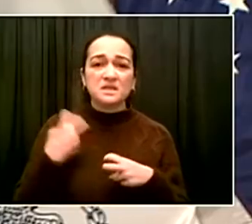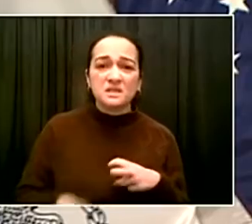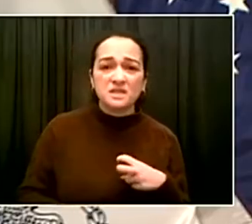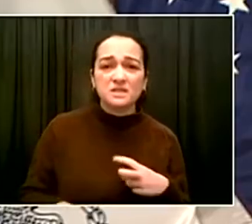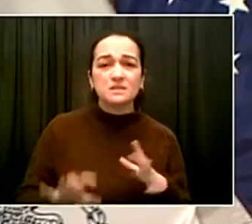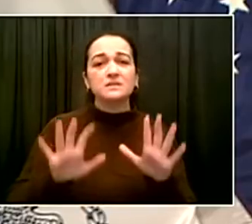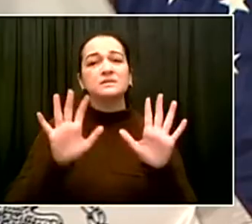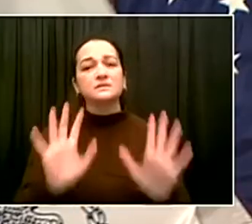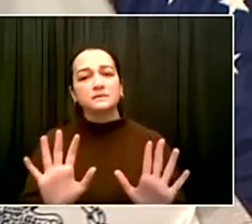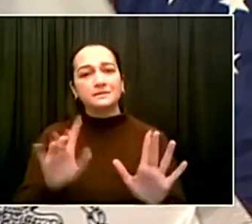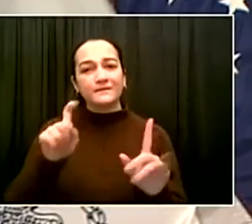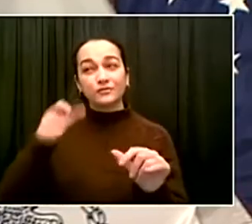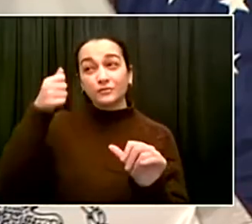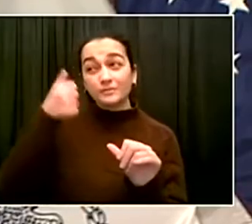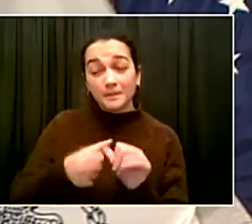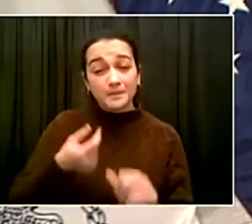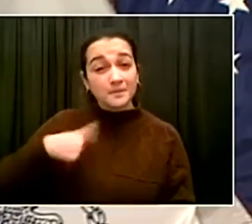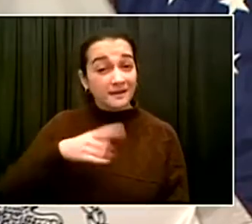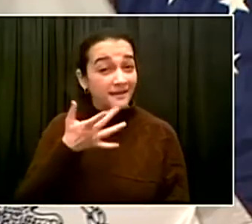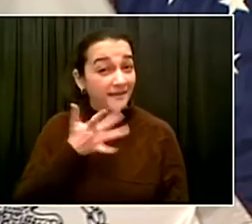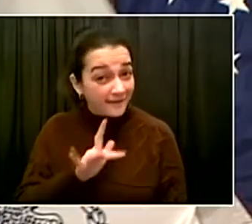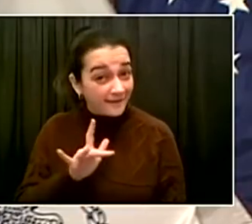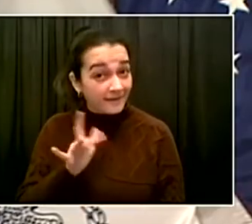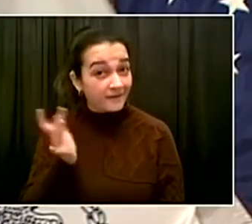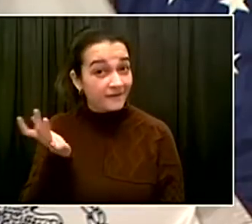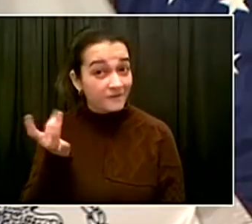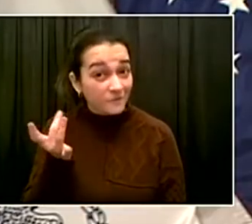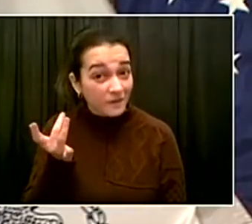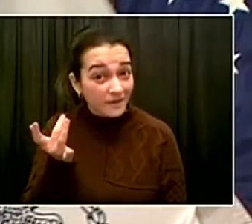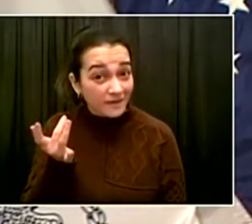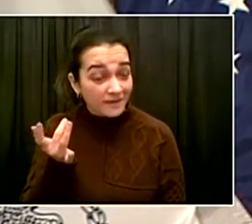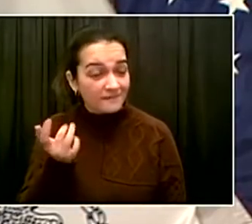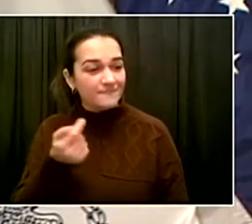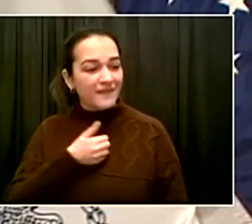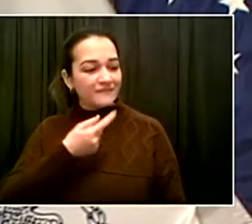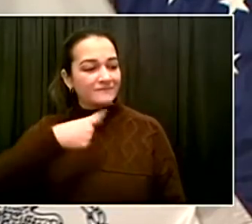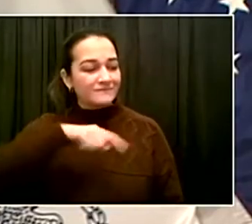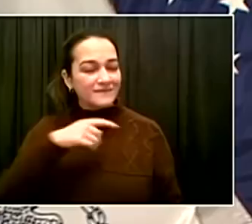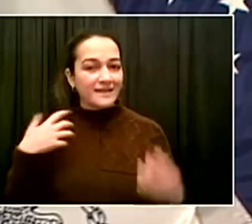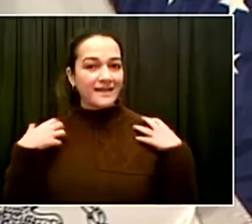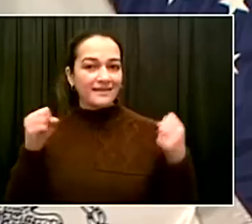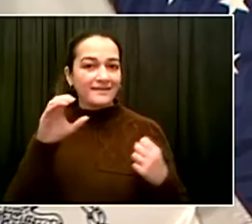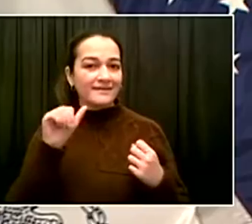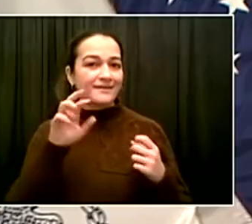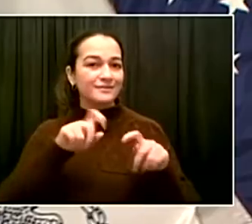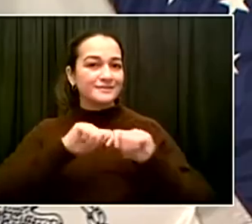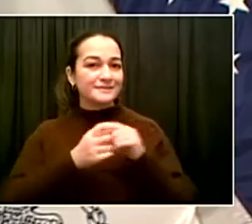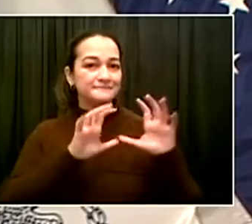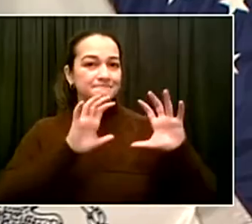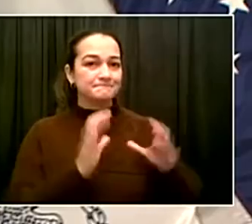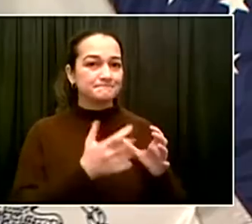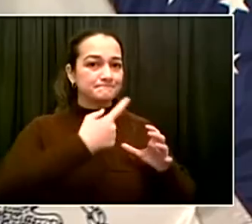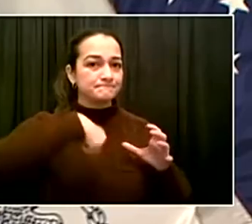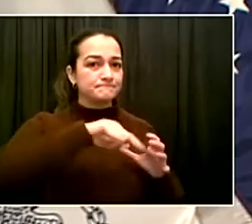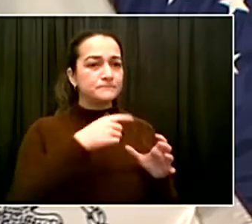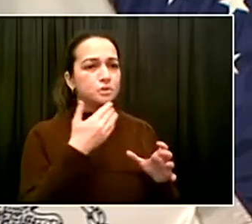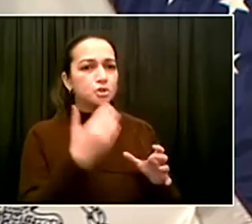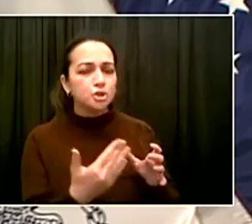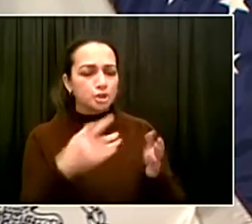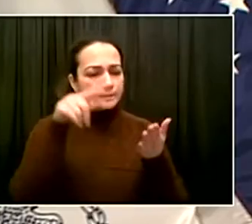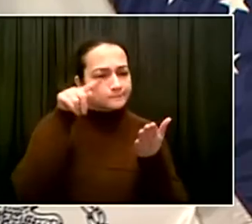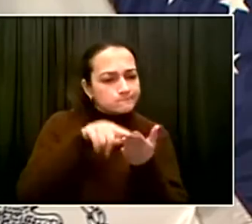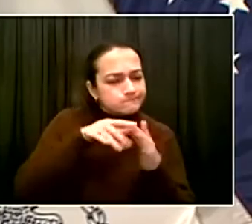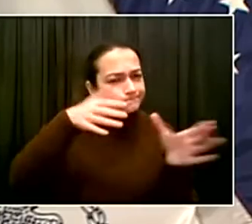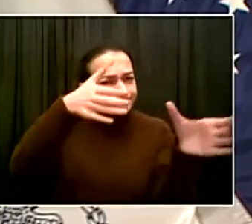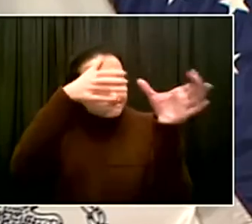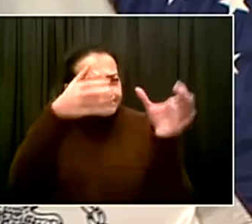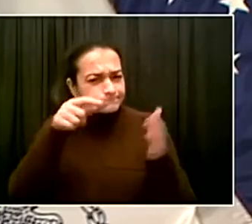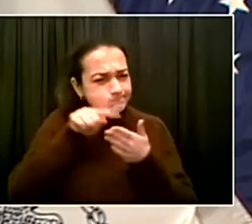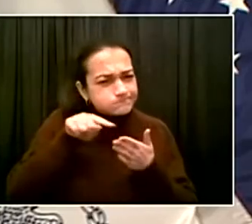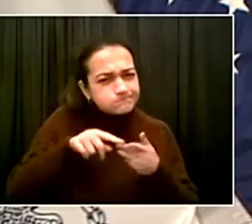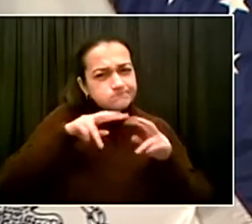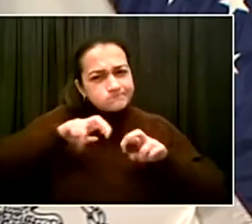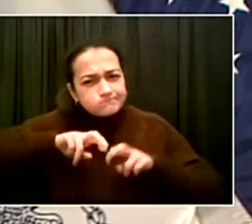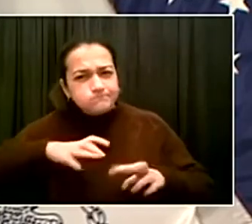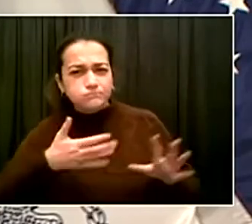úTHESE CHALLENGES, EVEN WITH NE